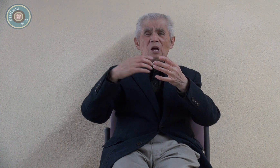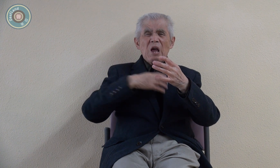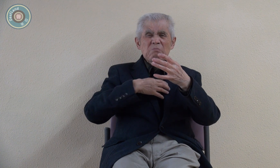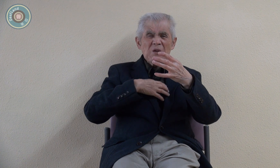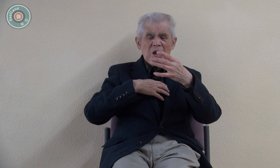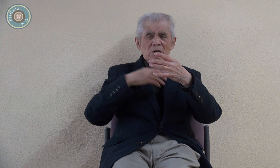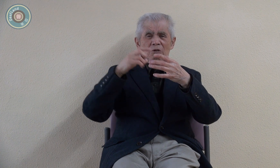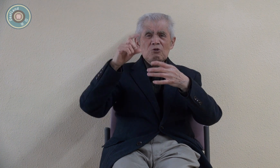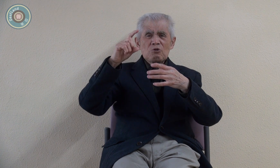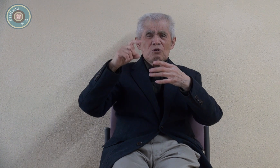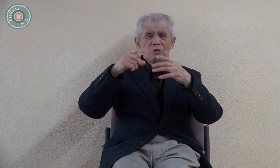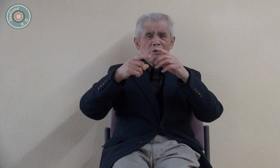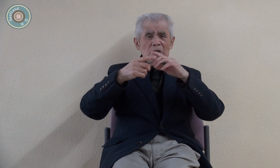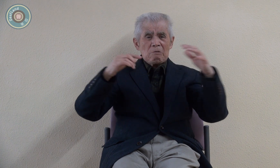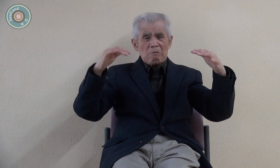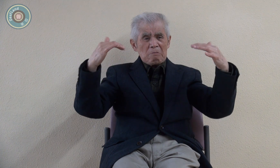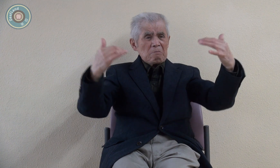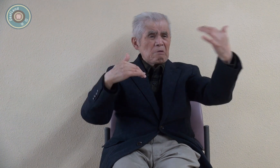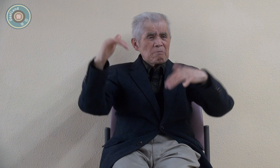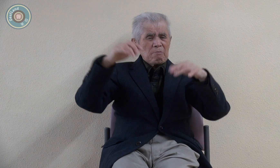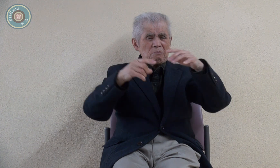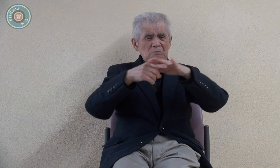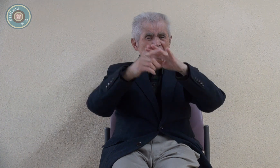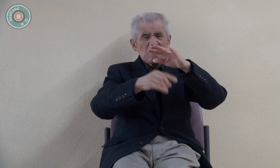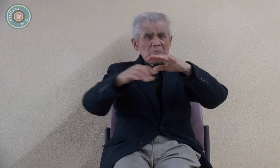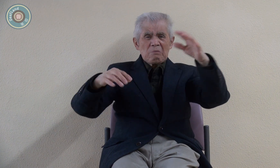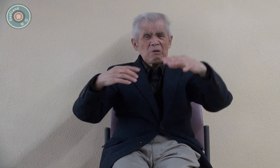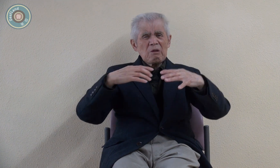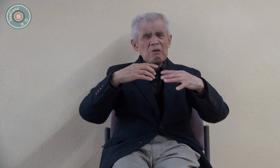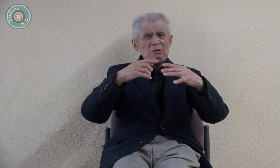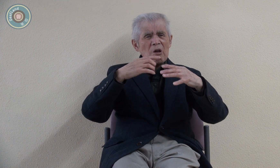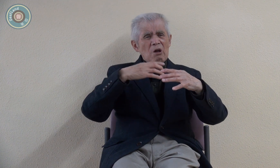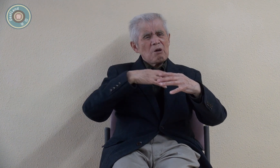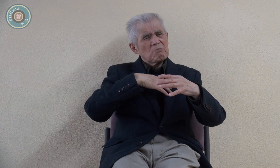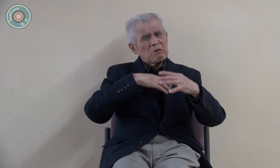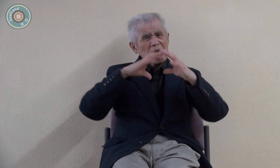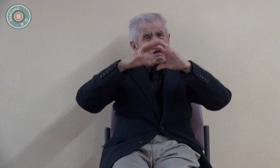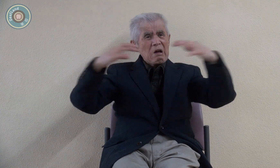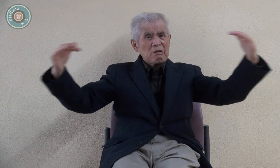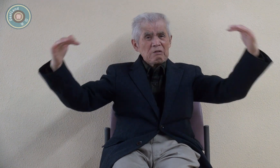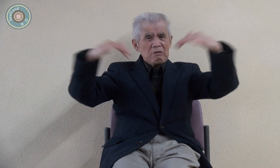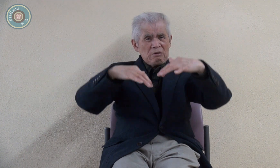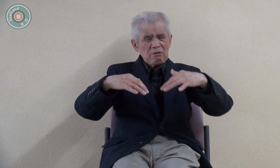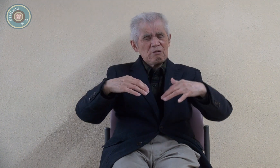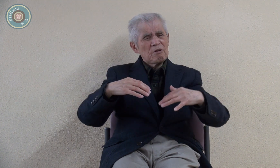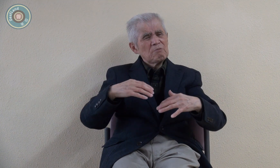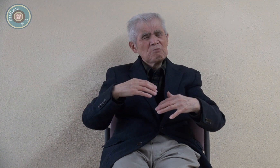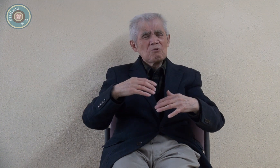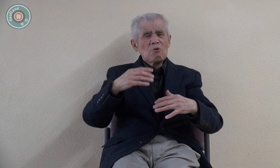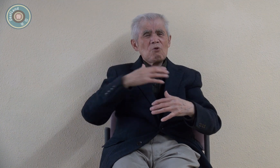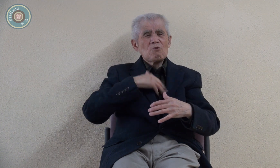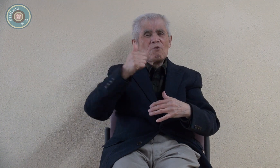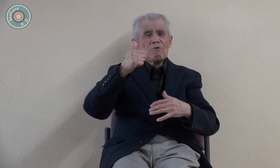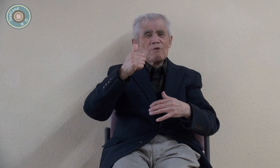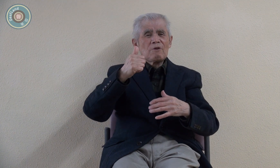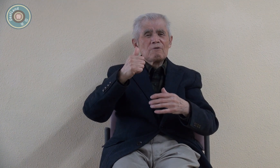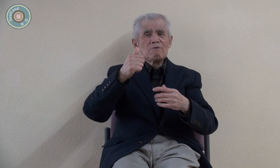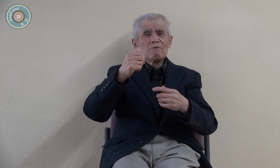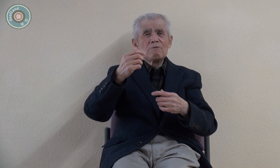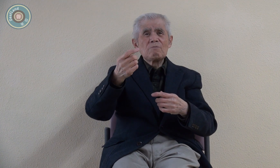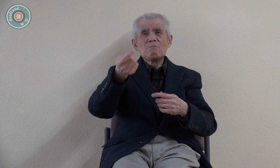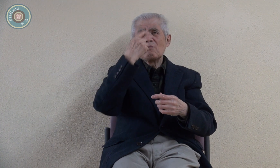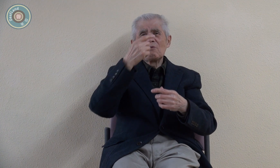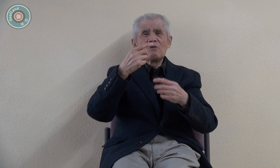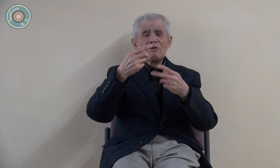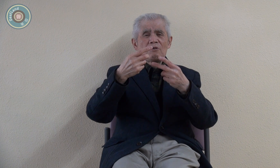He thought it would be dangerous